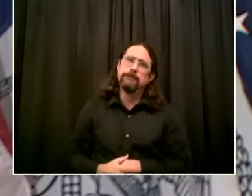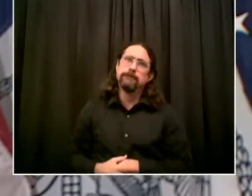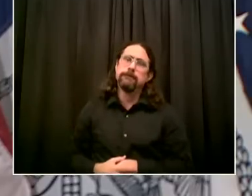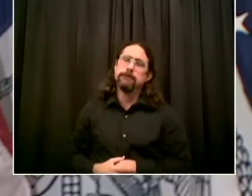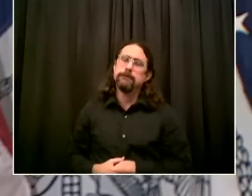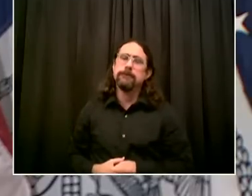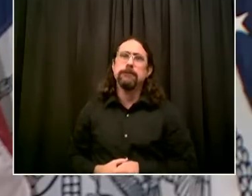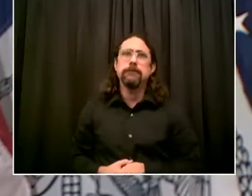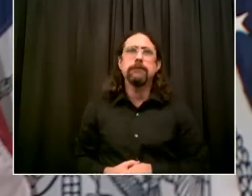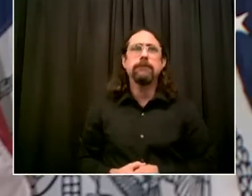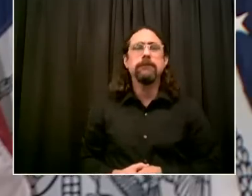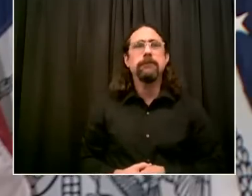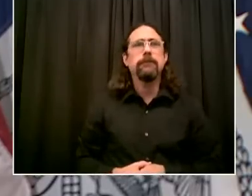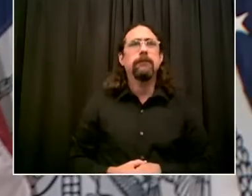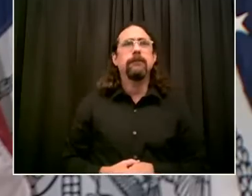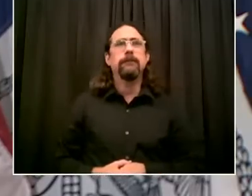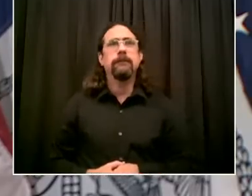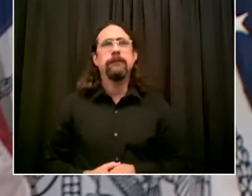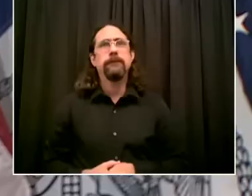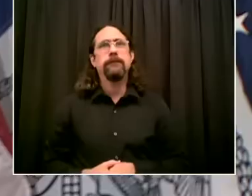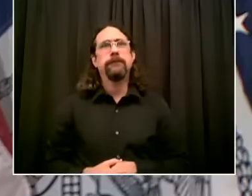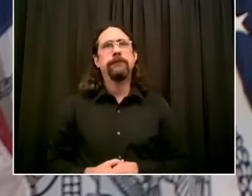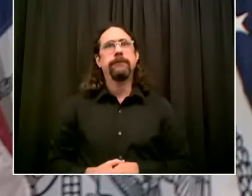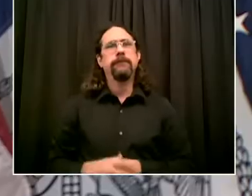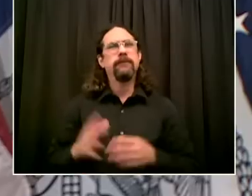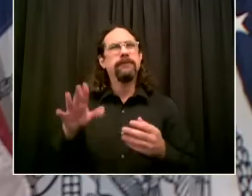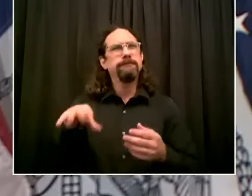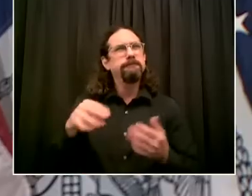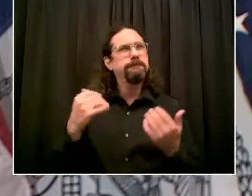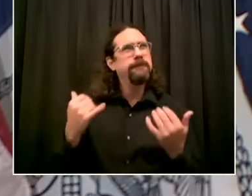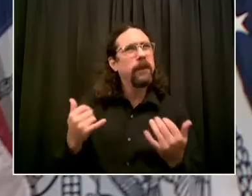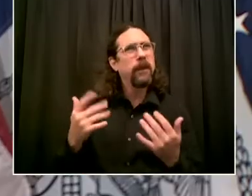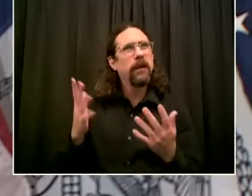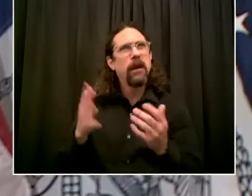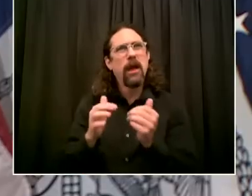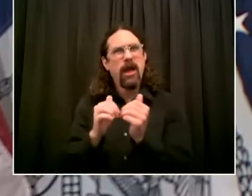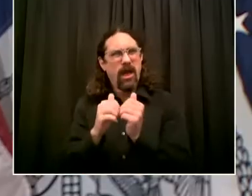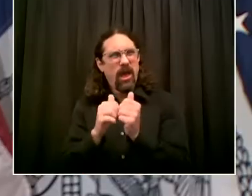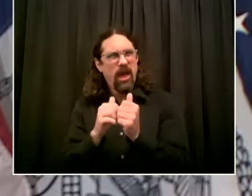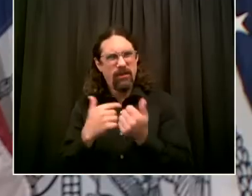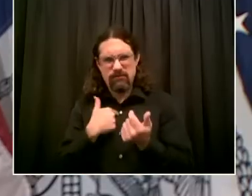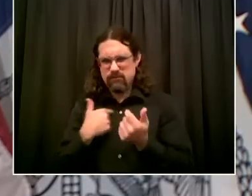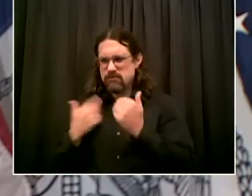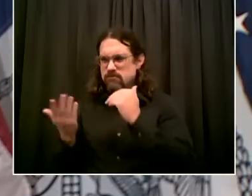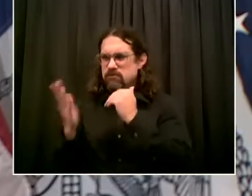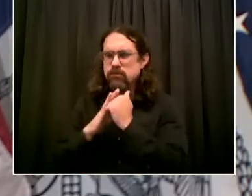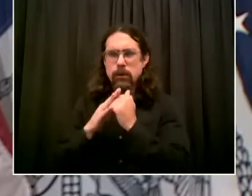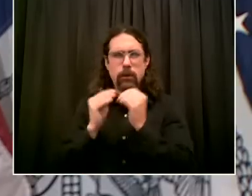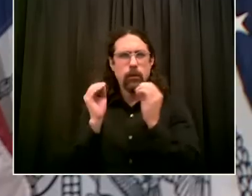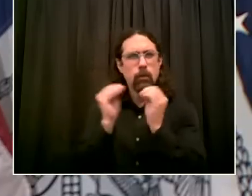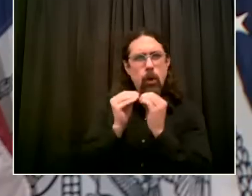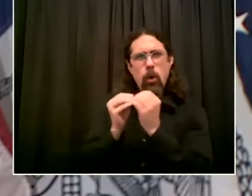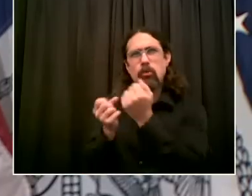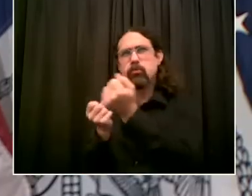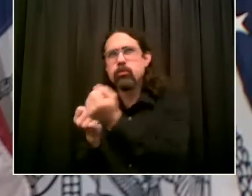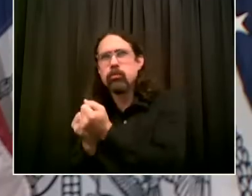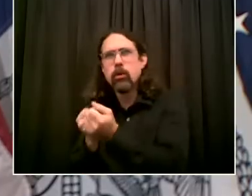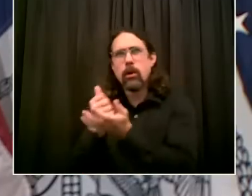LEADERS TO ENSURE MAXIMUM PUBUBLIC PARTICIPATION TO TURN BACK THE